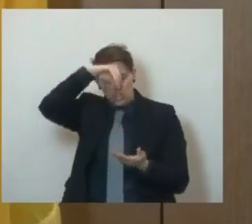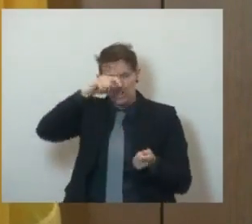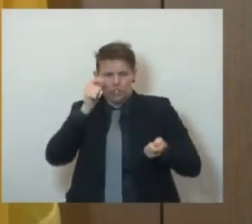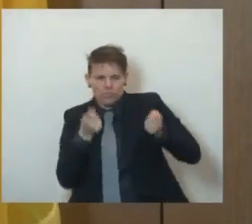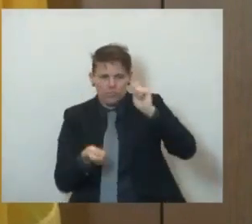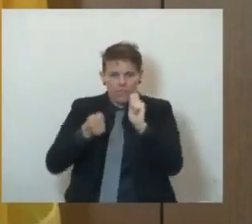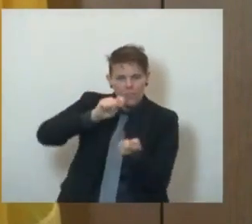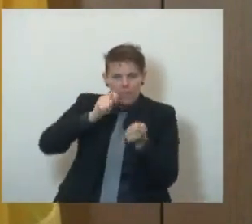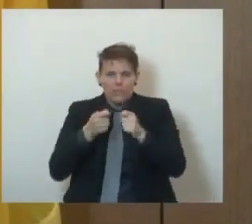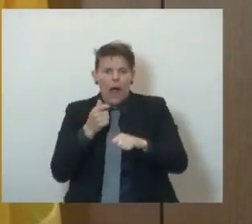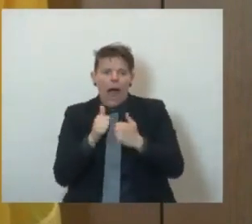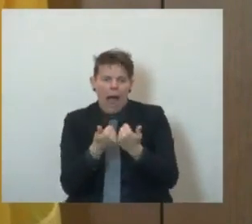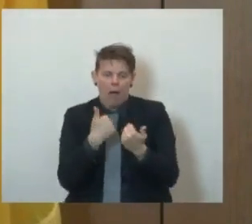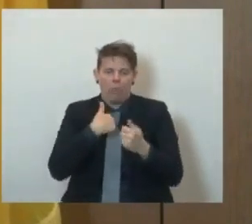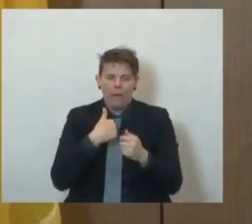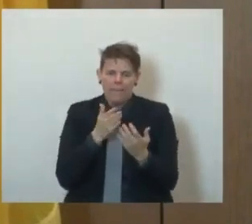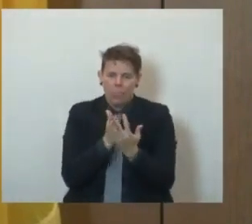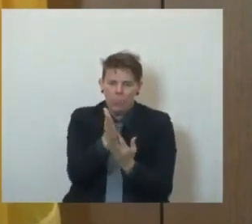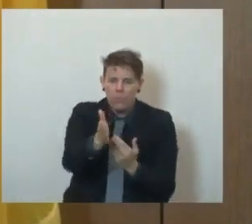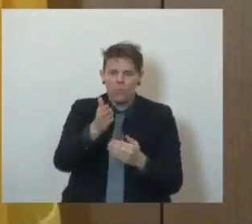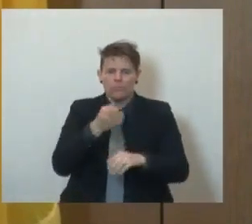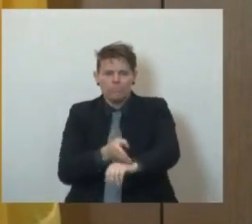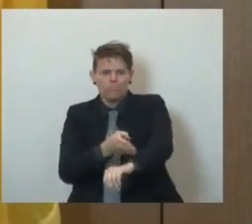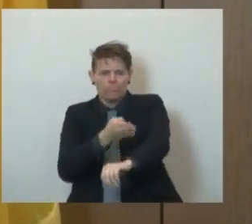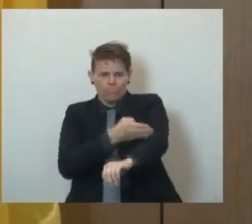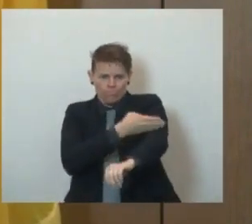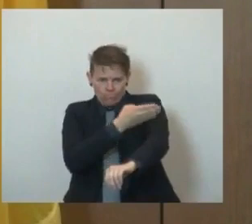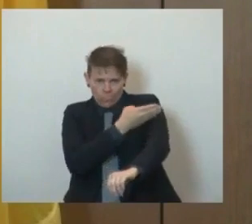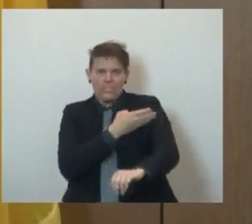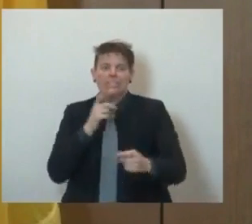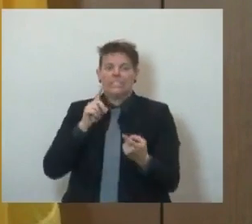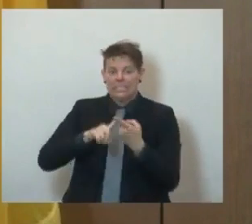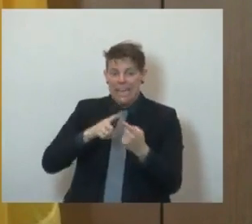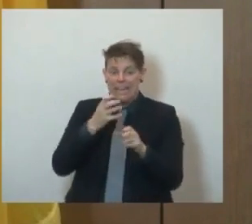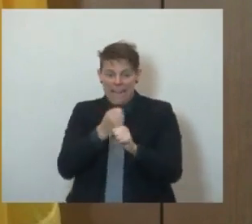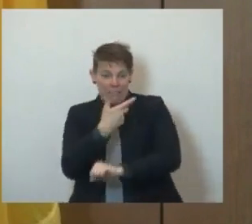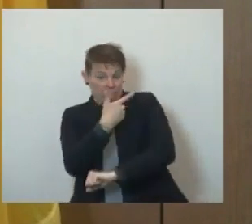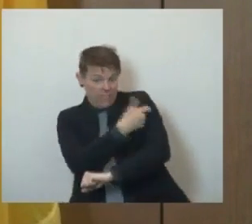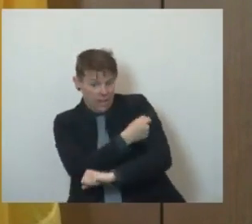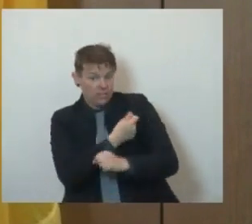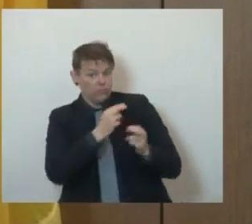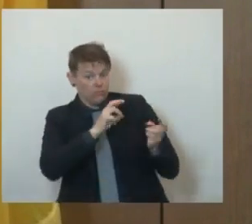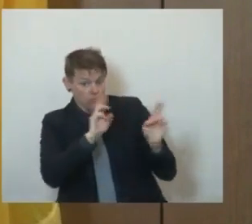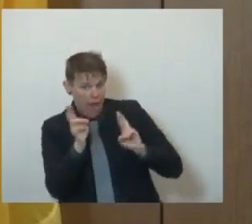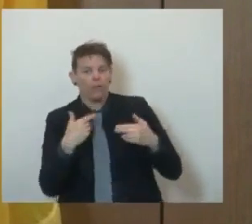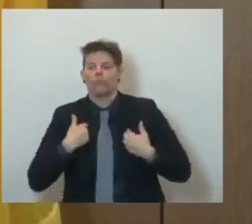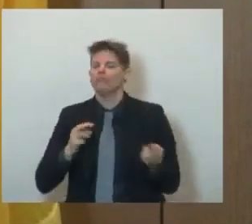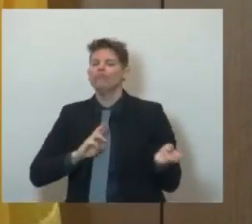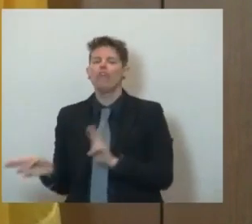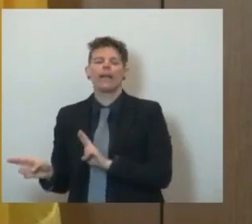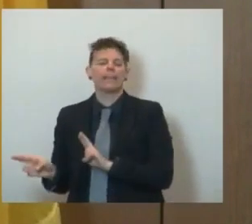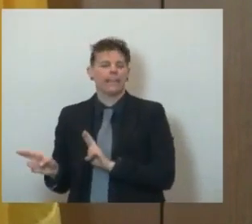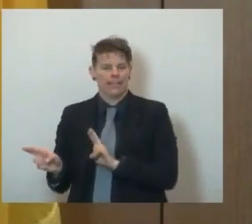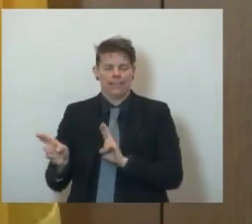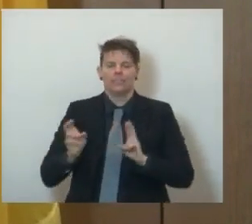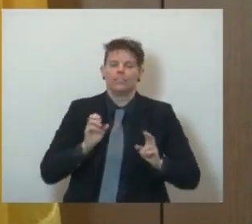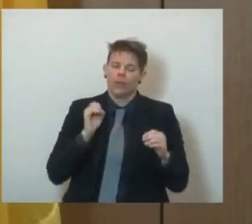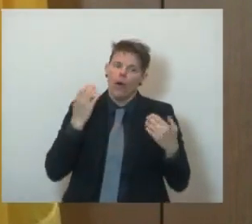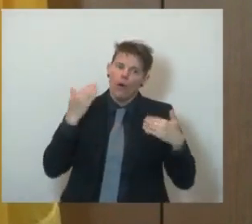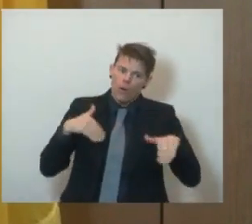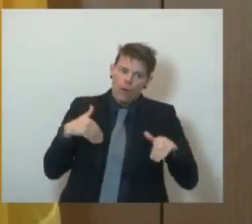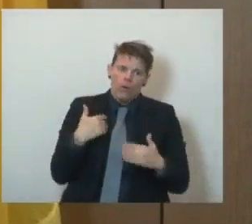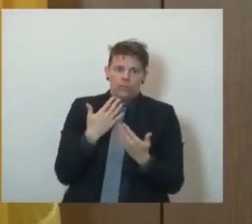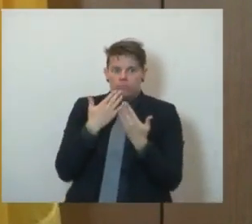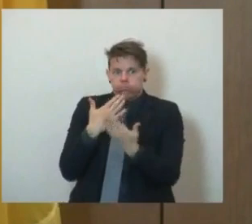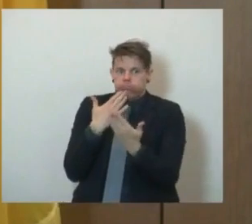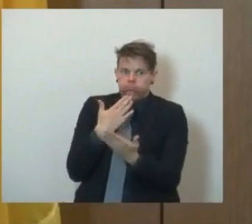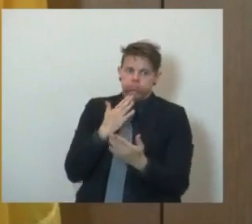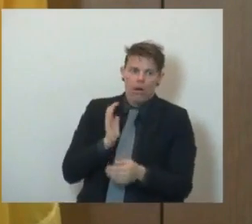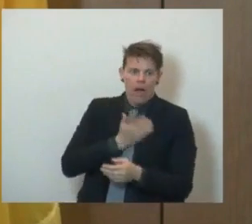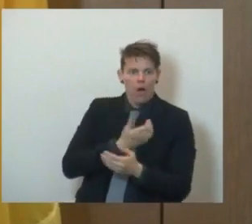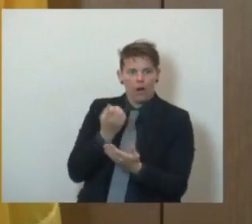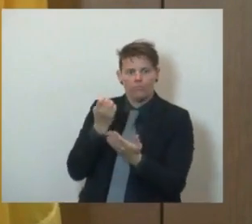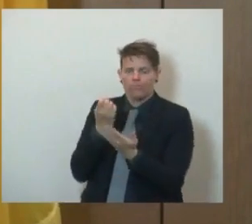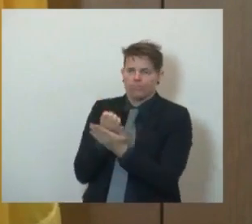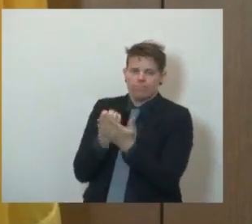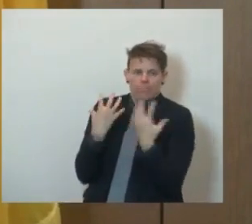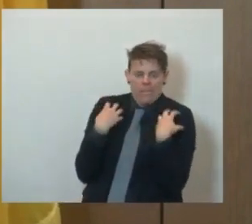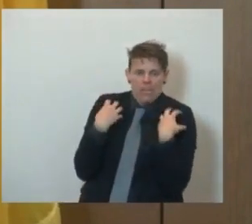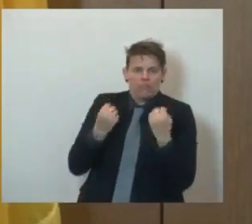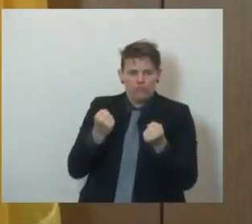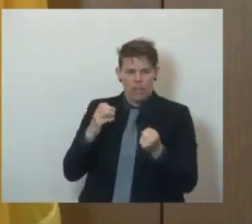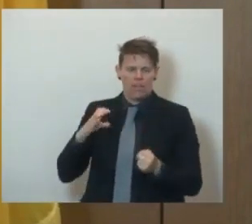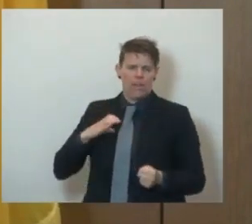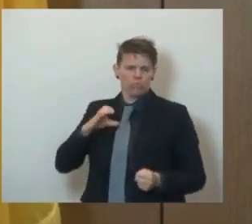SO WE HAVE TO LEARN TO DO BETTER AND BETTER AND BETTER AS TIME GOES ON UNTIL VACCINE AND SO THIS IS WHAT WE’RE GOING TO PROPOSE TO DO A BIG.